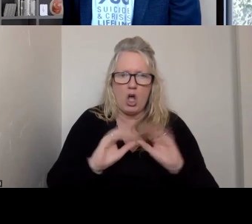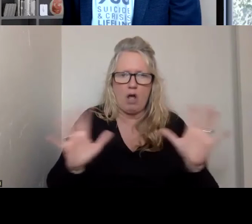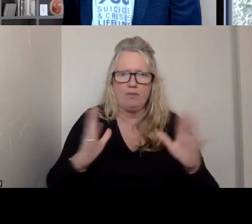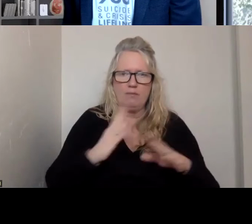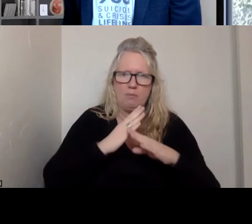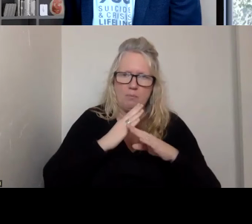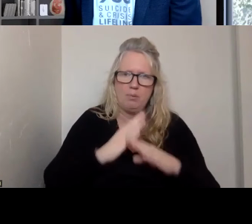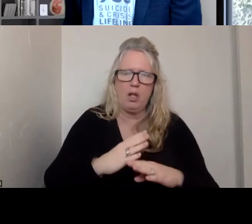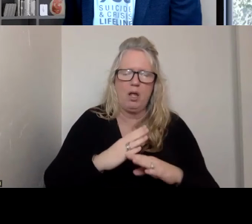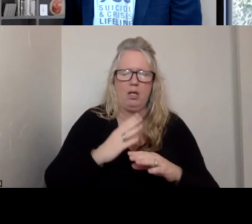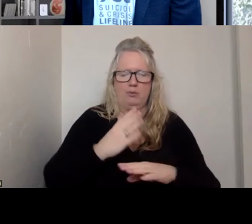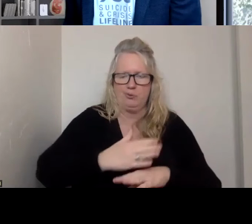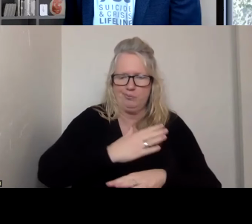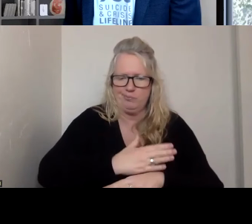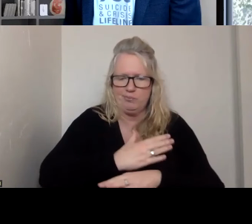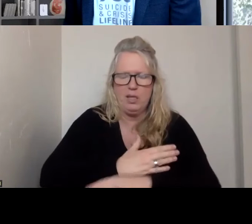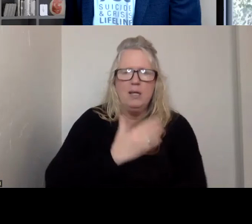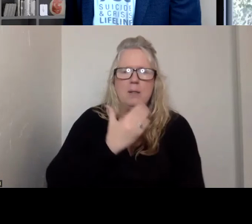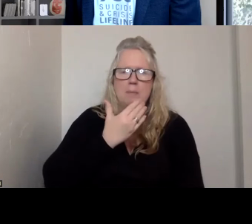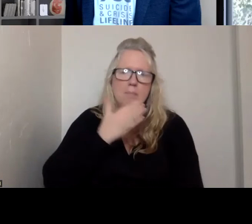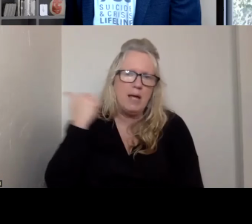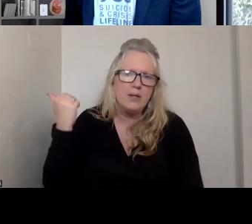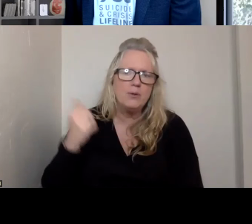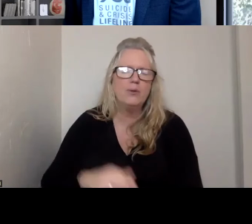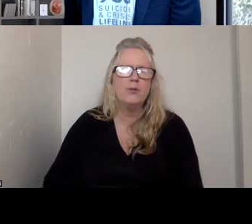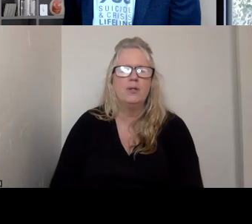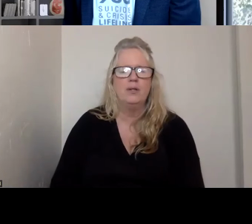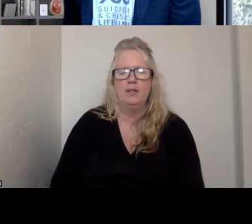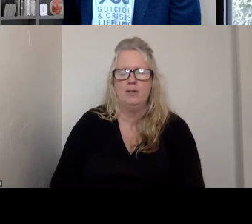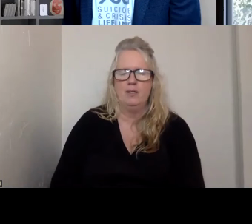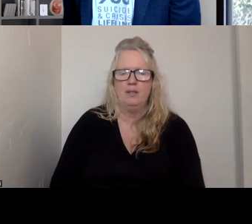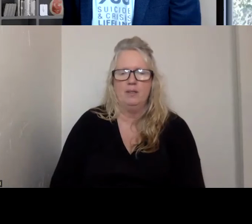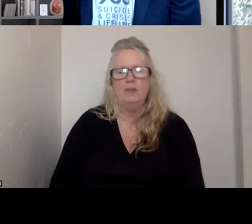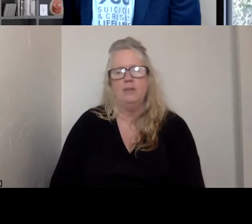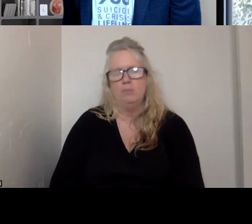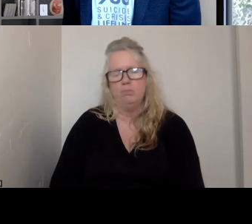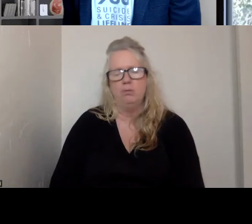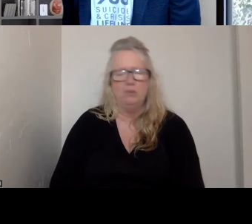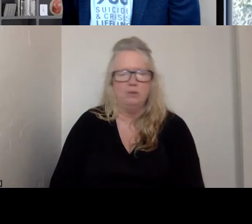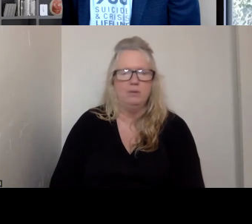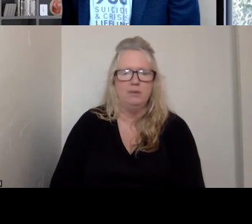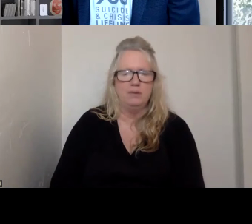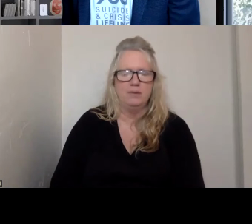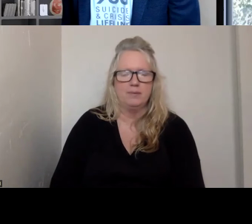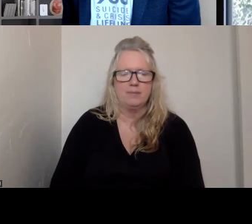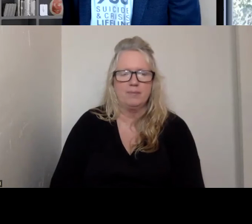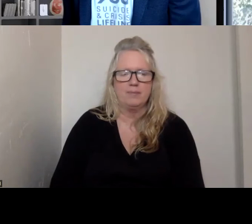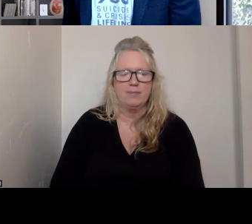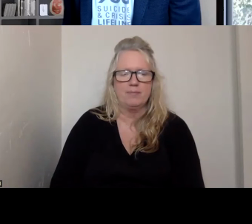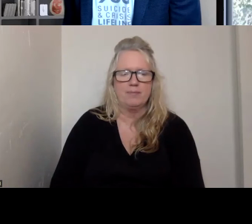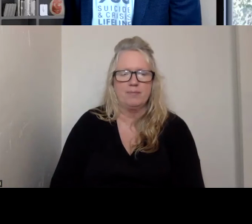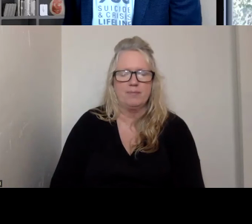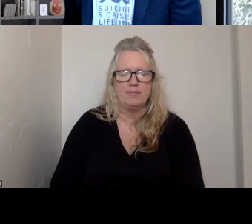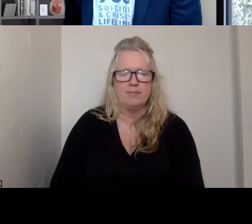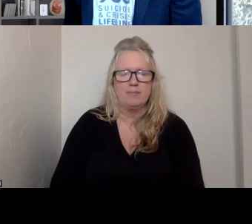HER GETTING BETTER AND EVEN IT GOT TO POINT WHERE SHE -- SHE WAS